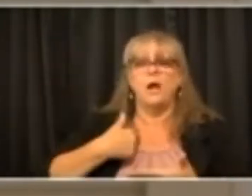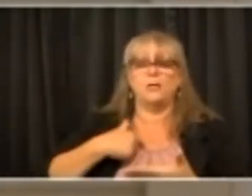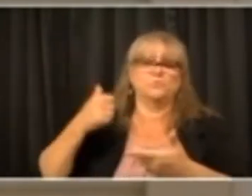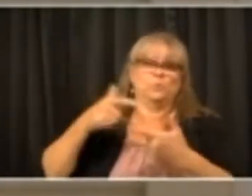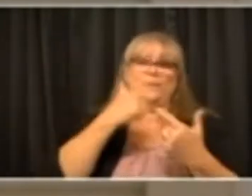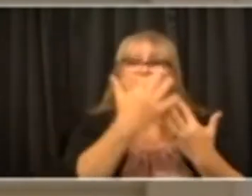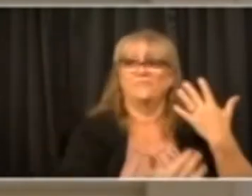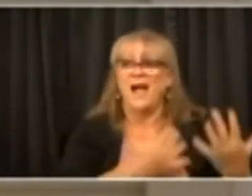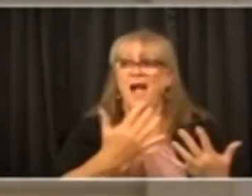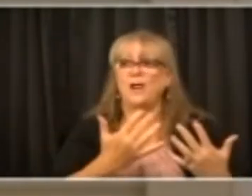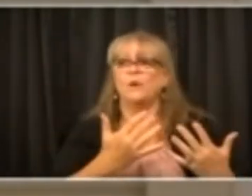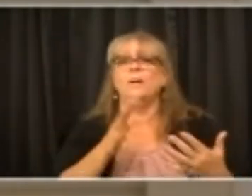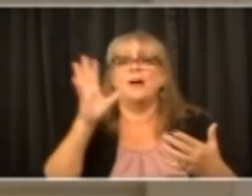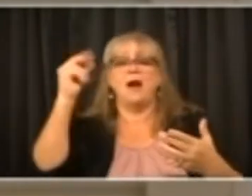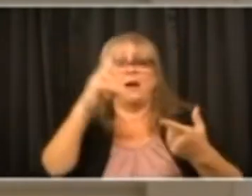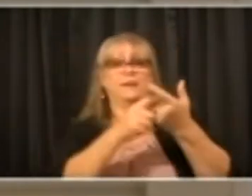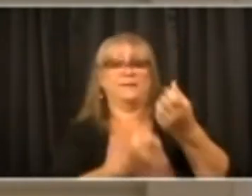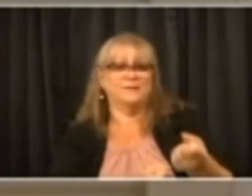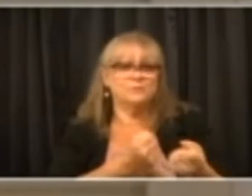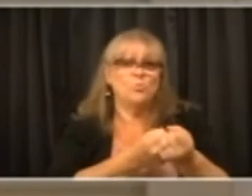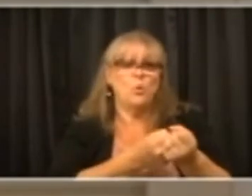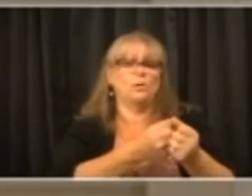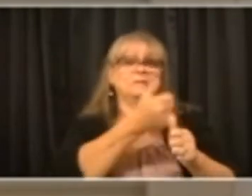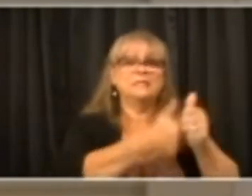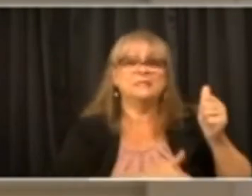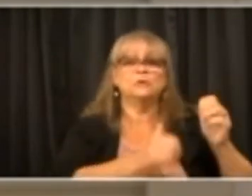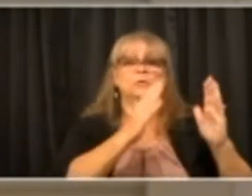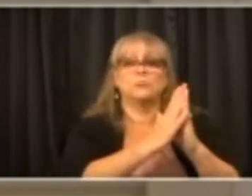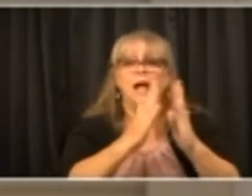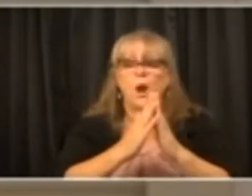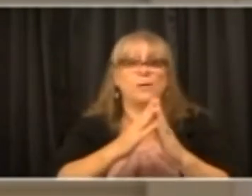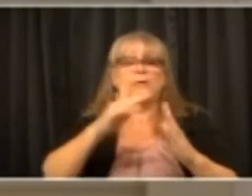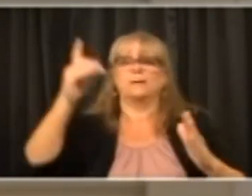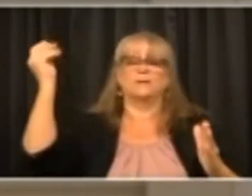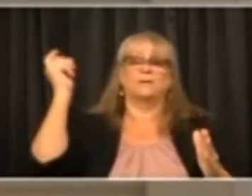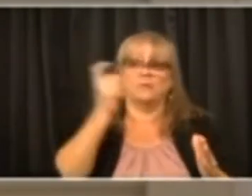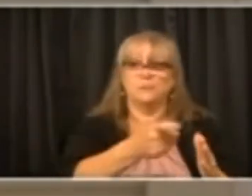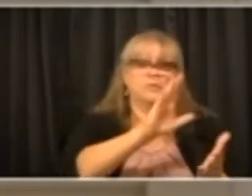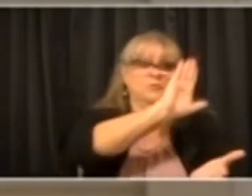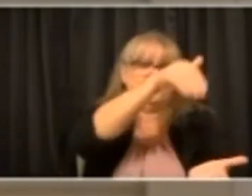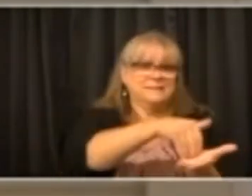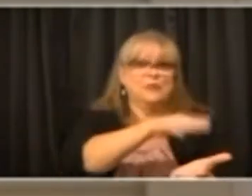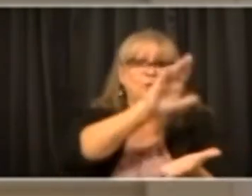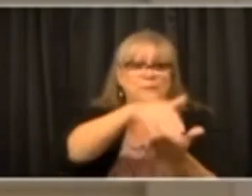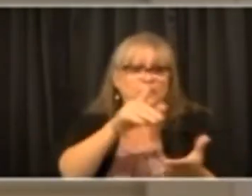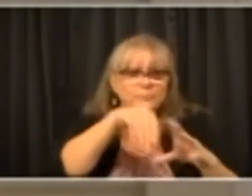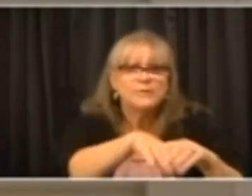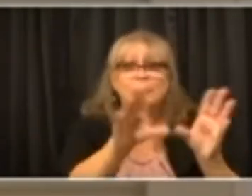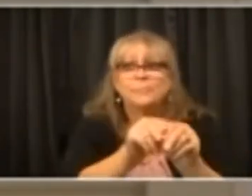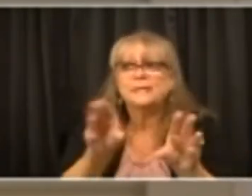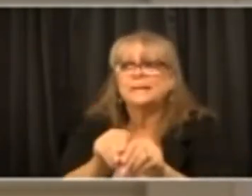centers leading in consequence management of fires and long-term consequences and short-term consequences and it